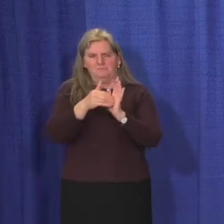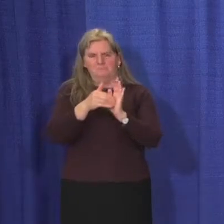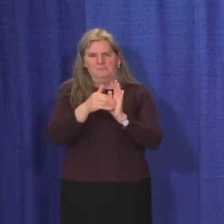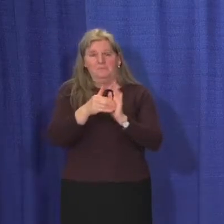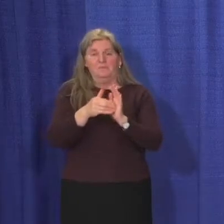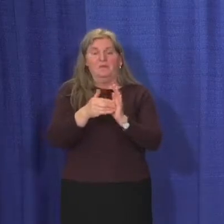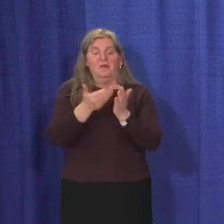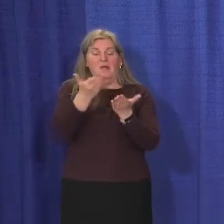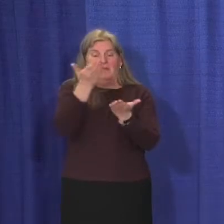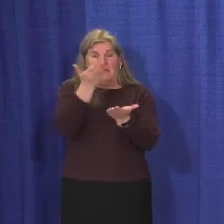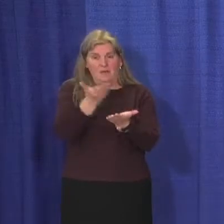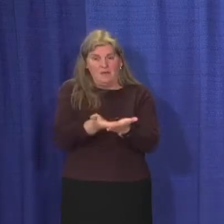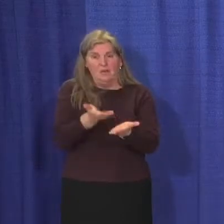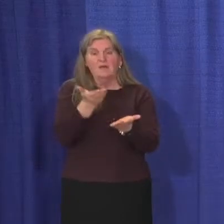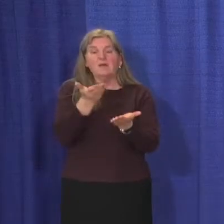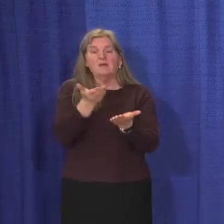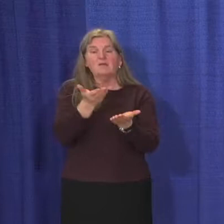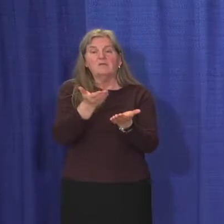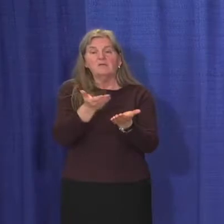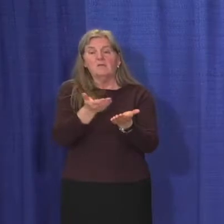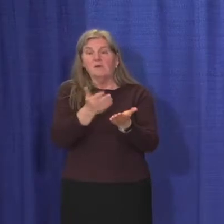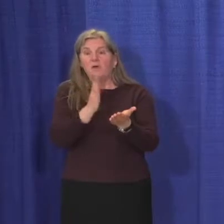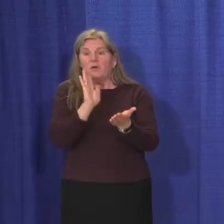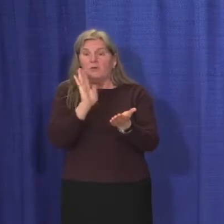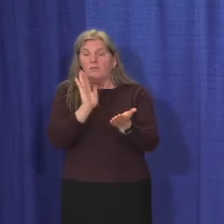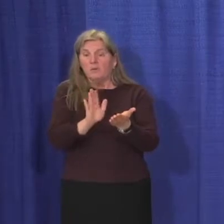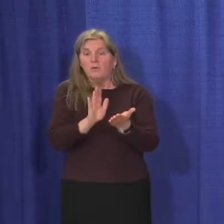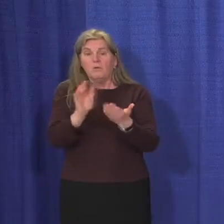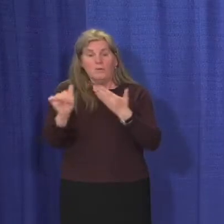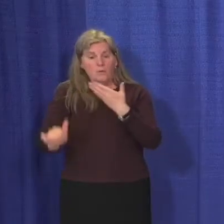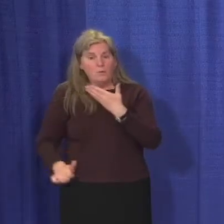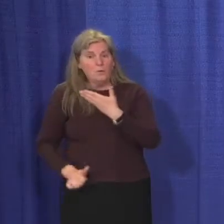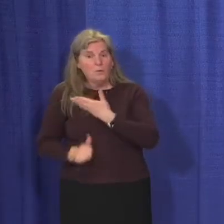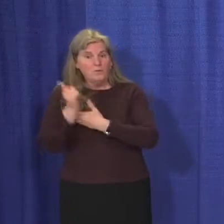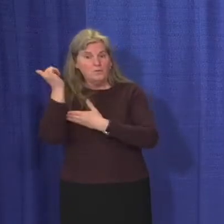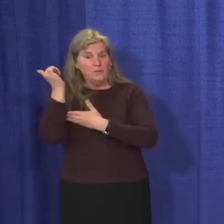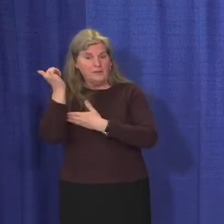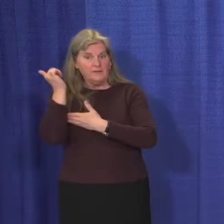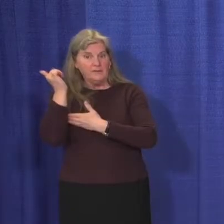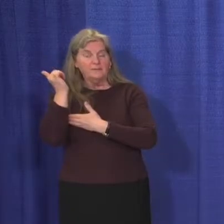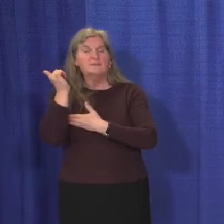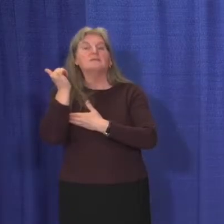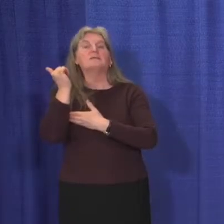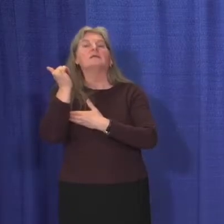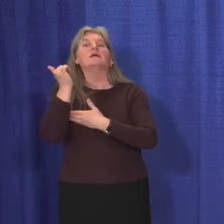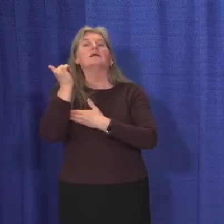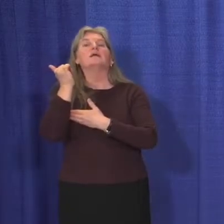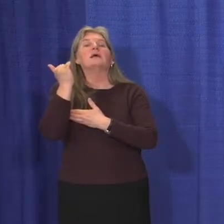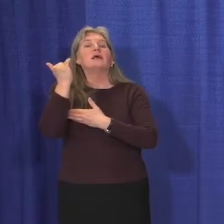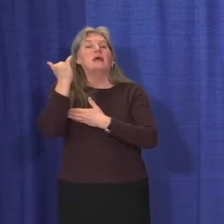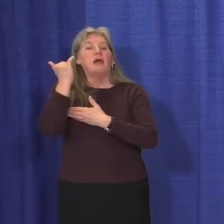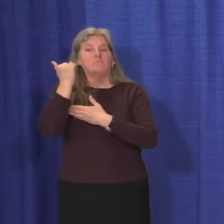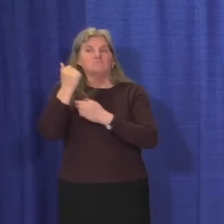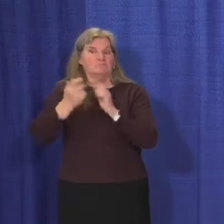related. The evidence is increasing not your risk of getting severe COVID diseases higher when